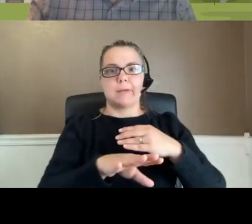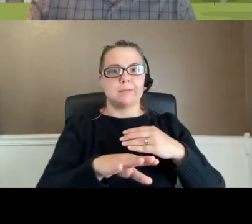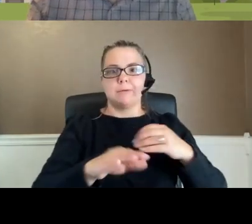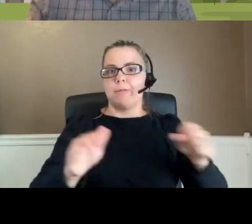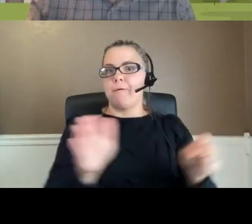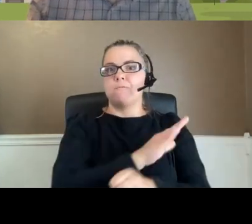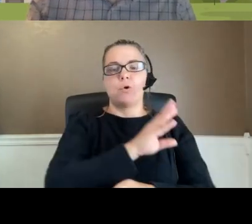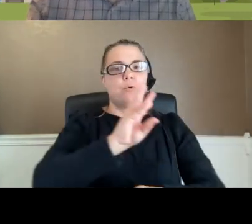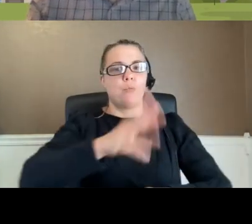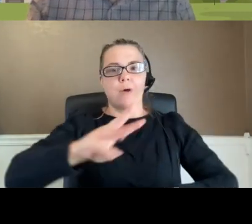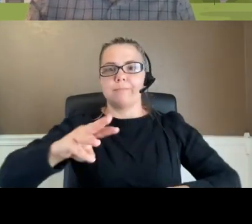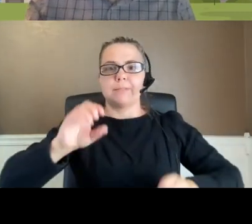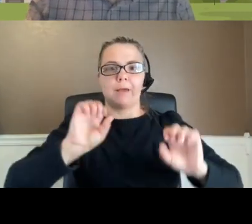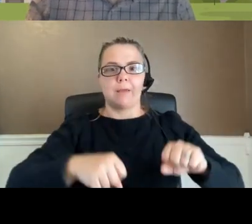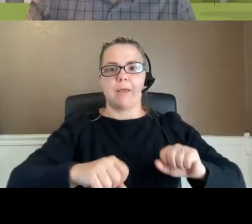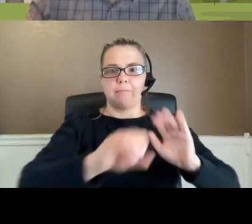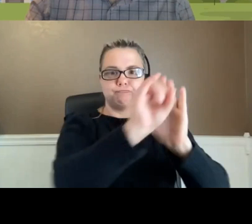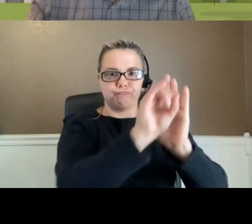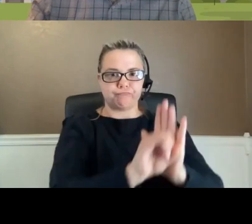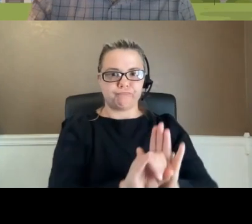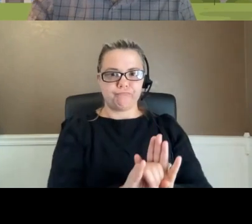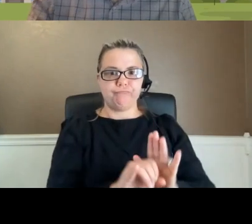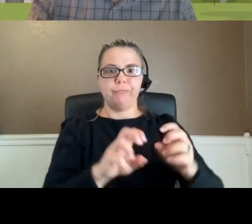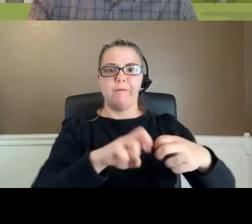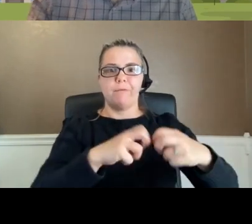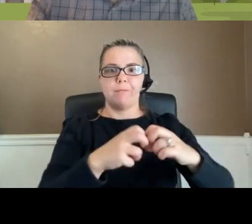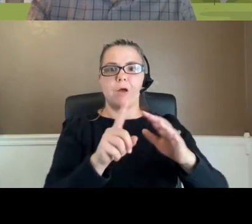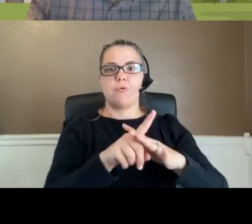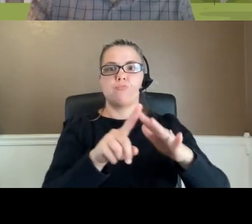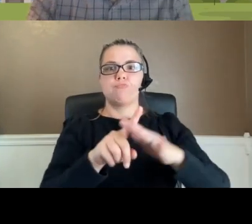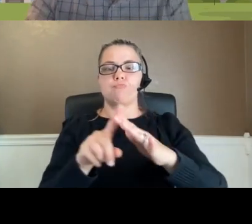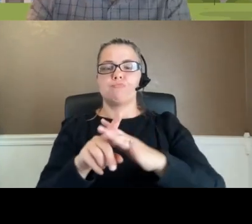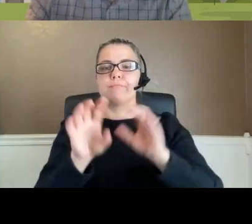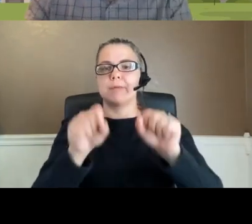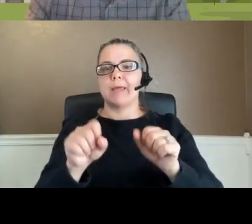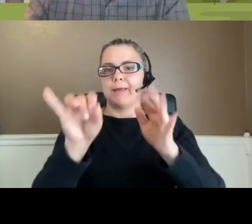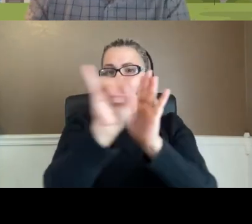They can identify problem areas within that site. They can help get the problems to the